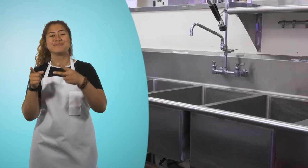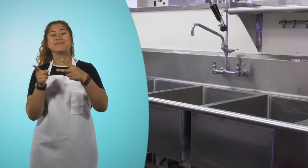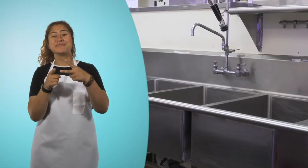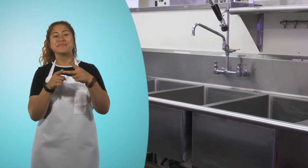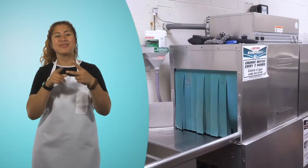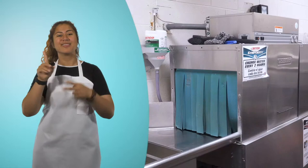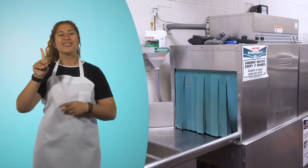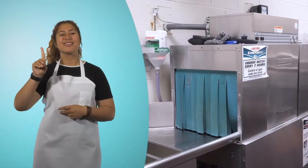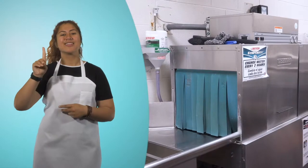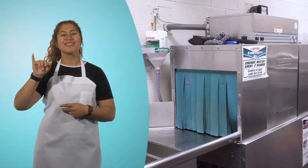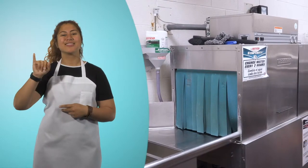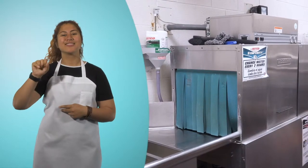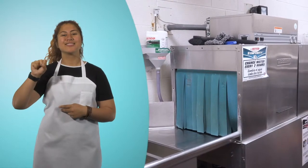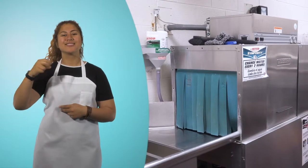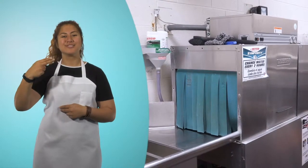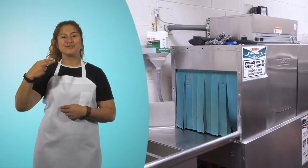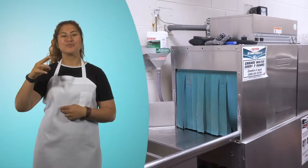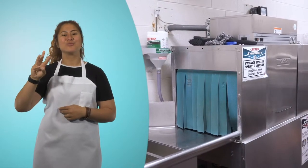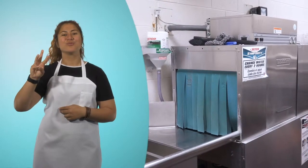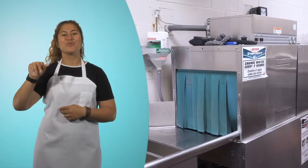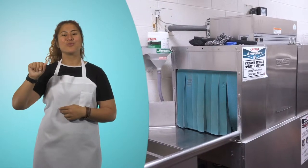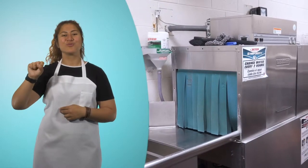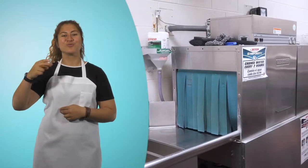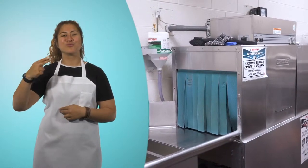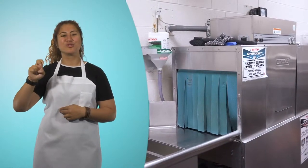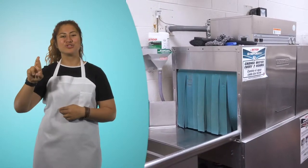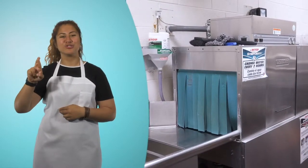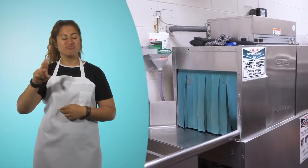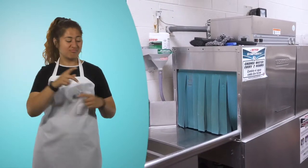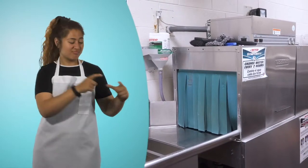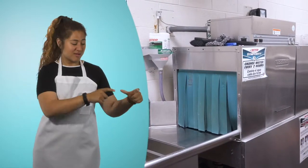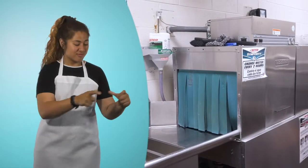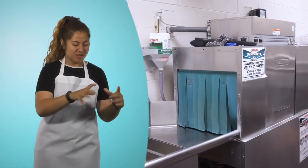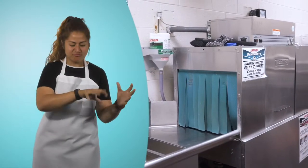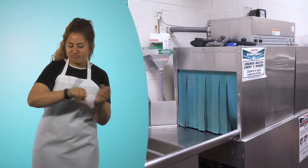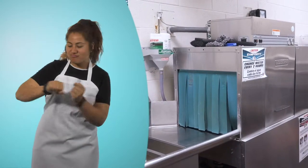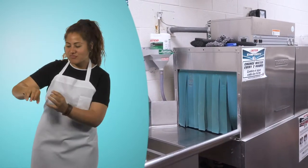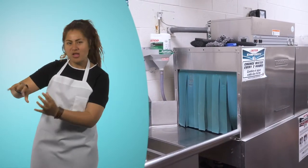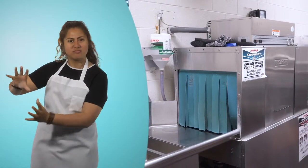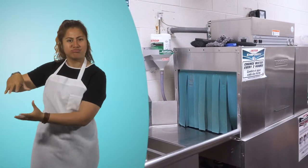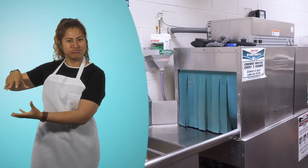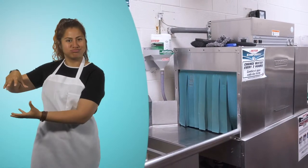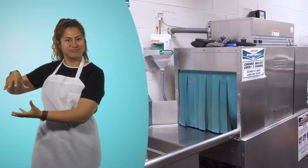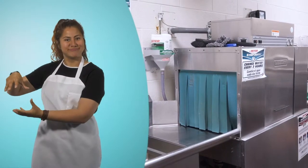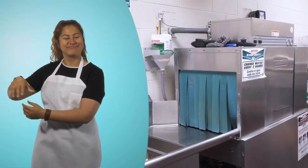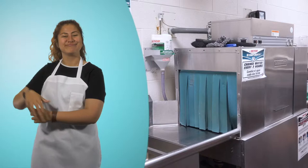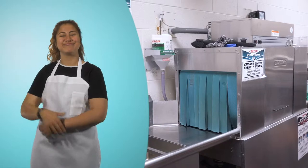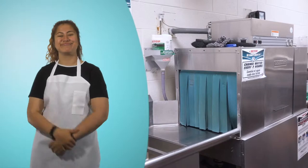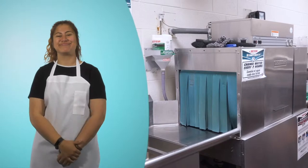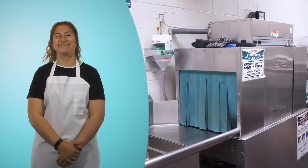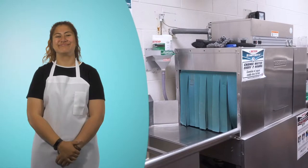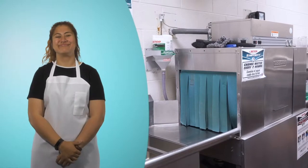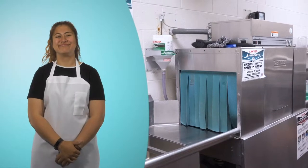Or a Dishwasher for automated washing and sanitizing